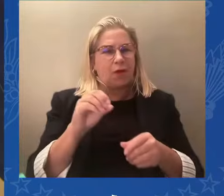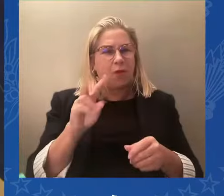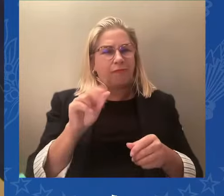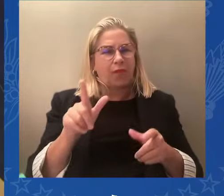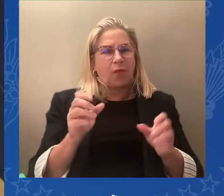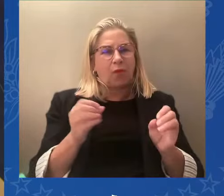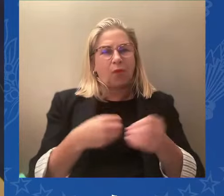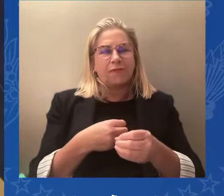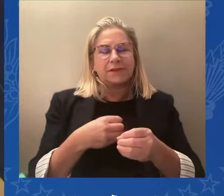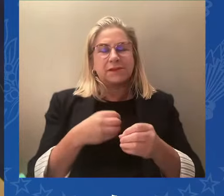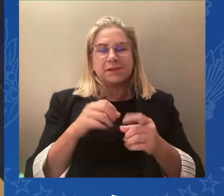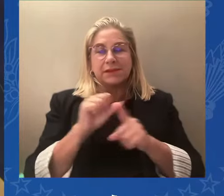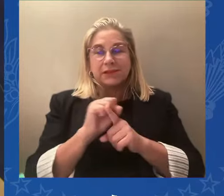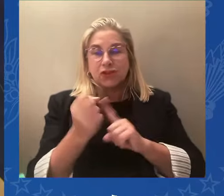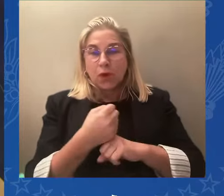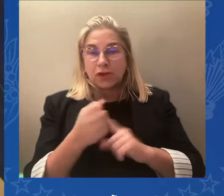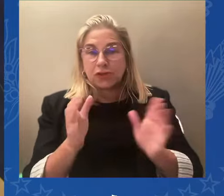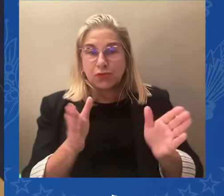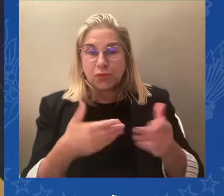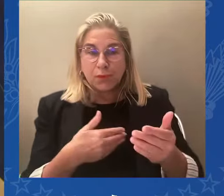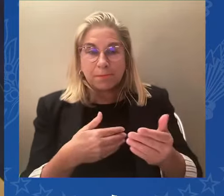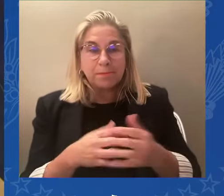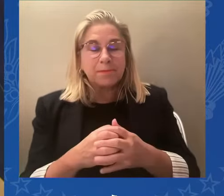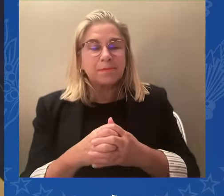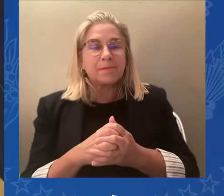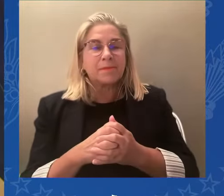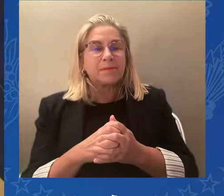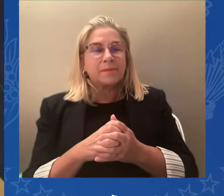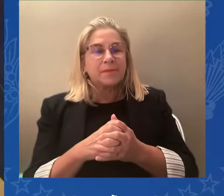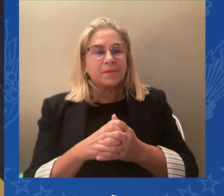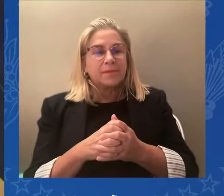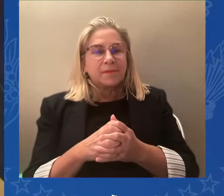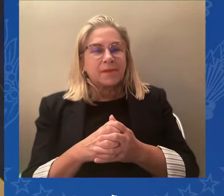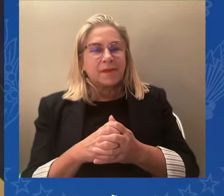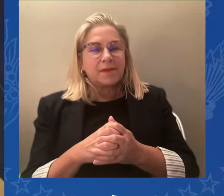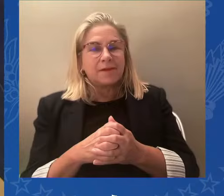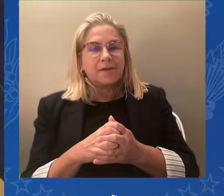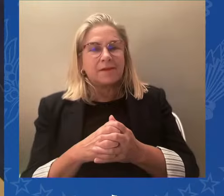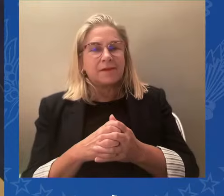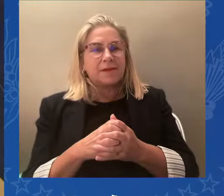And I do know that history will show what we here all know: